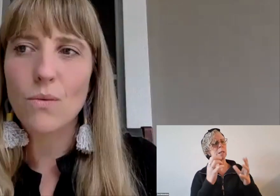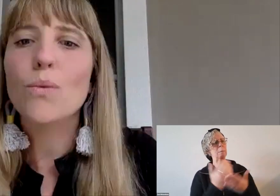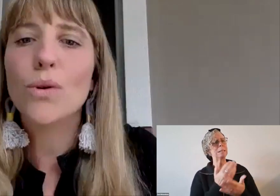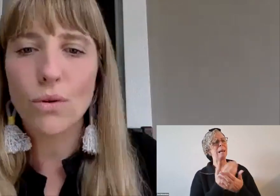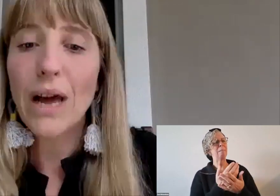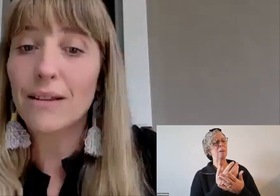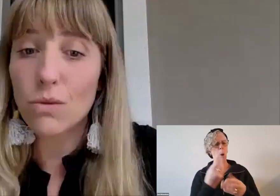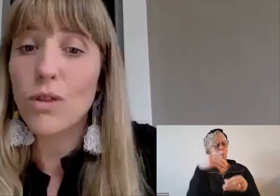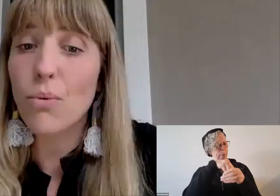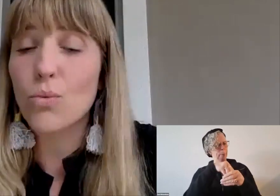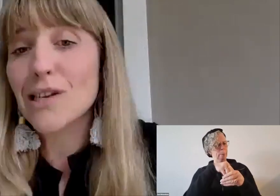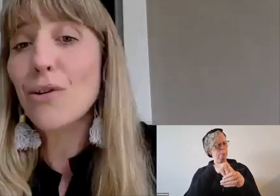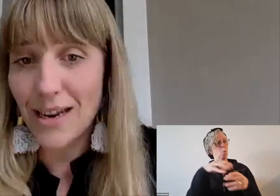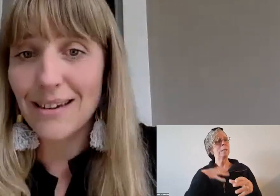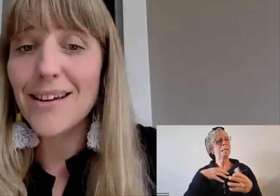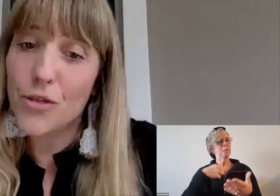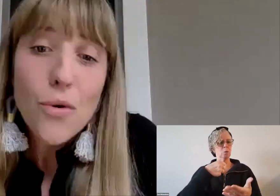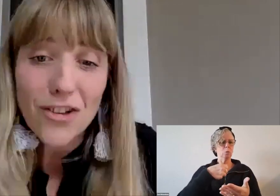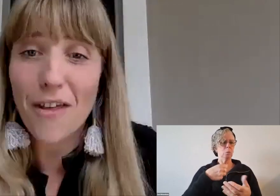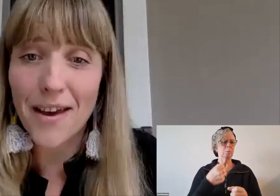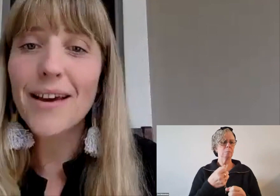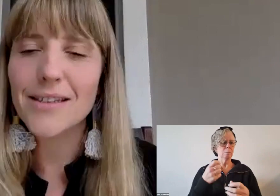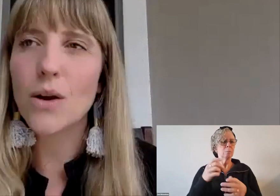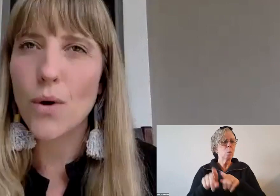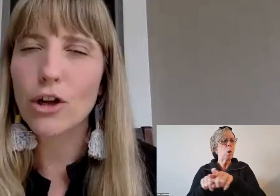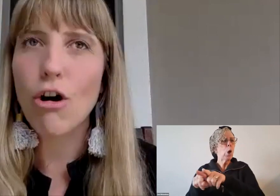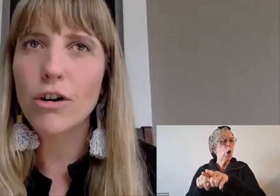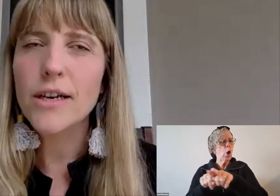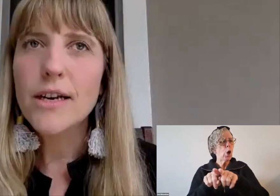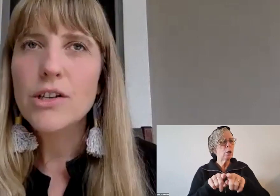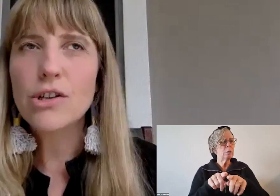That was something we were like the board was learning through each other as they went along.